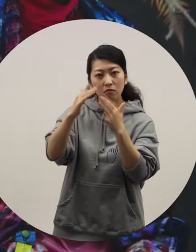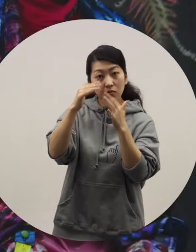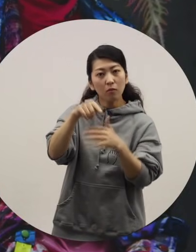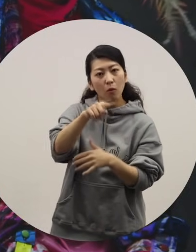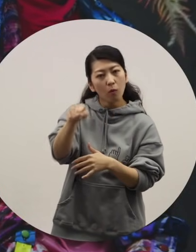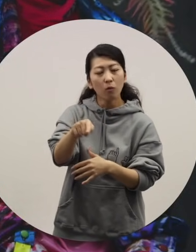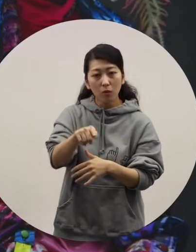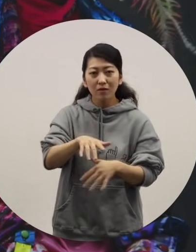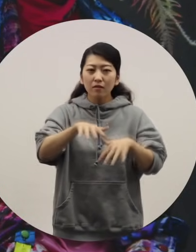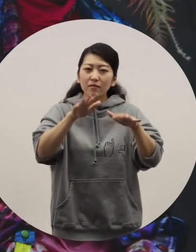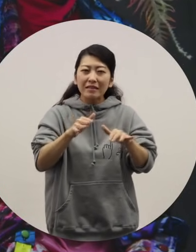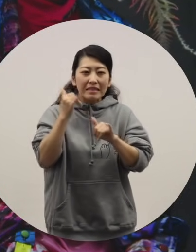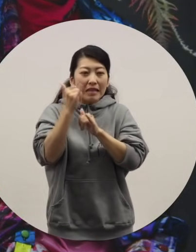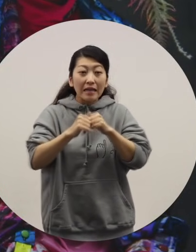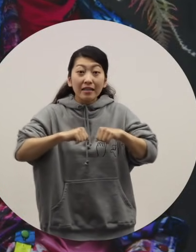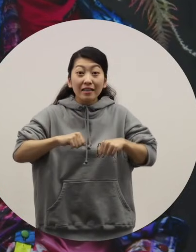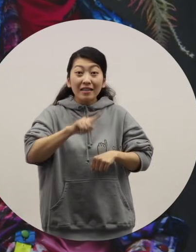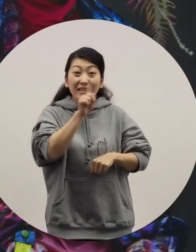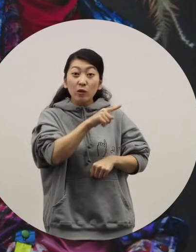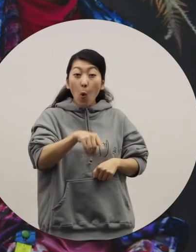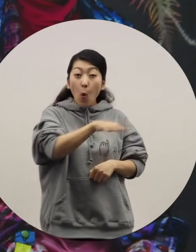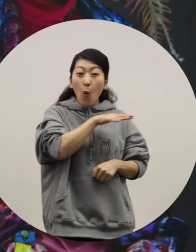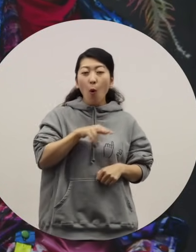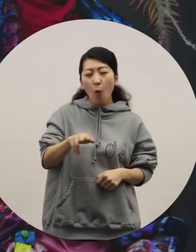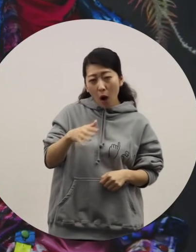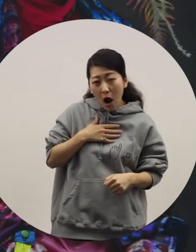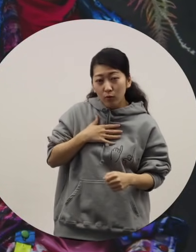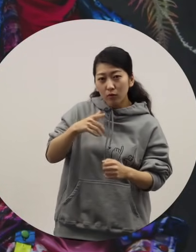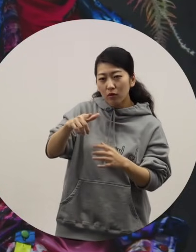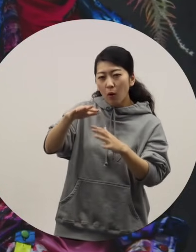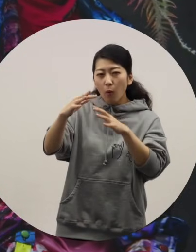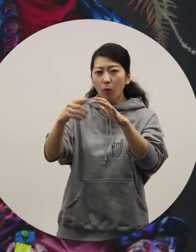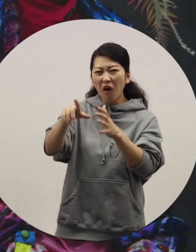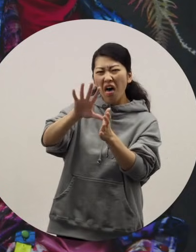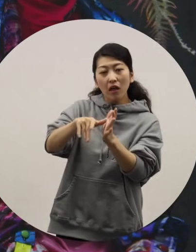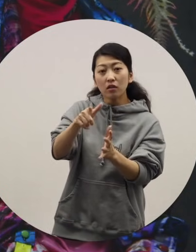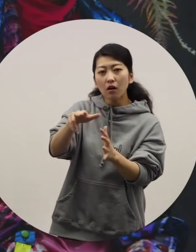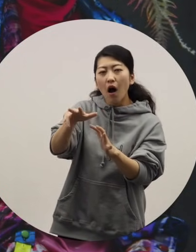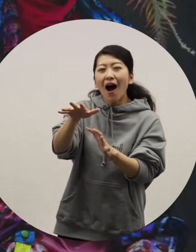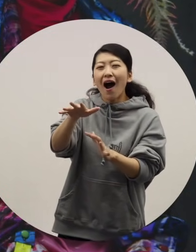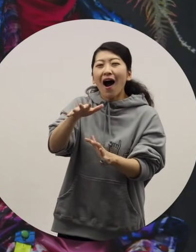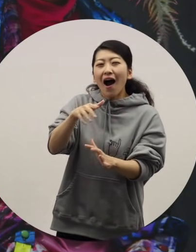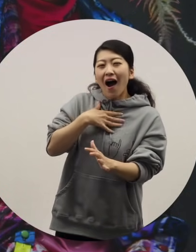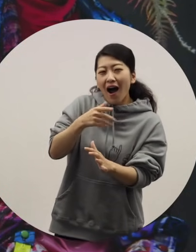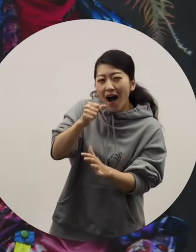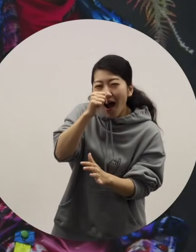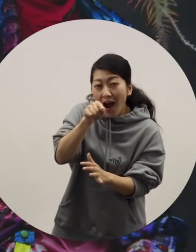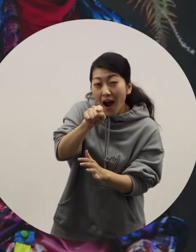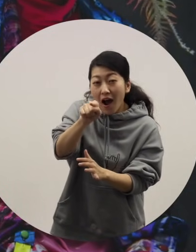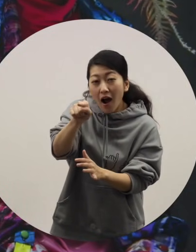I thinkpeople can understand the value in it.